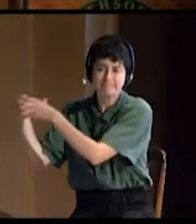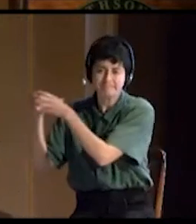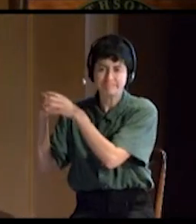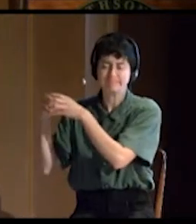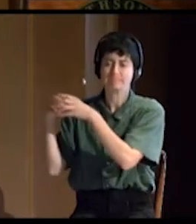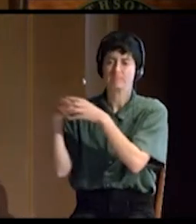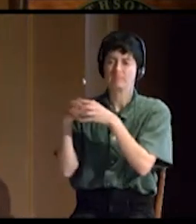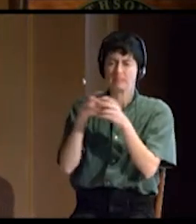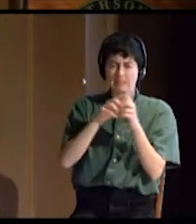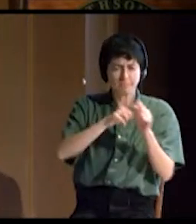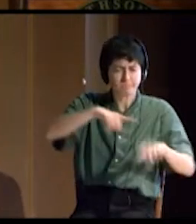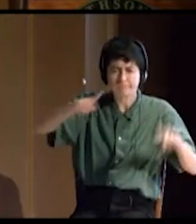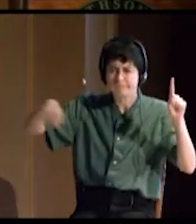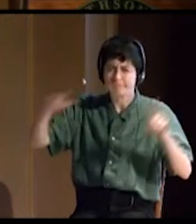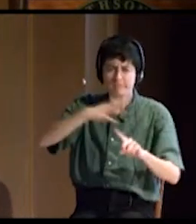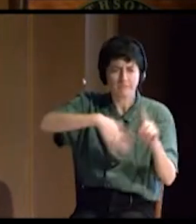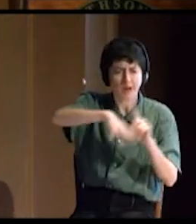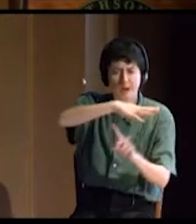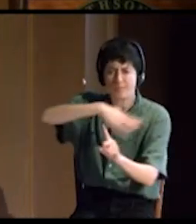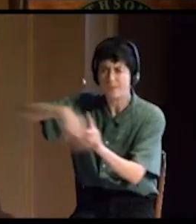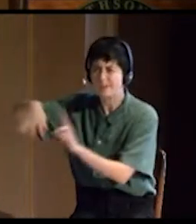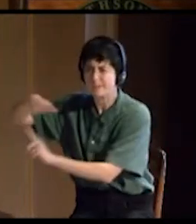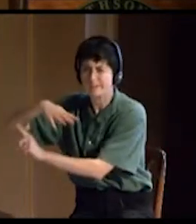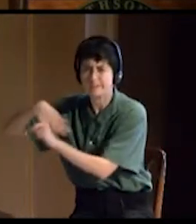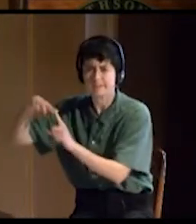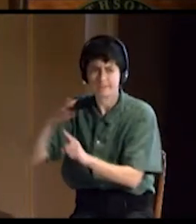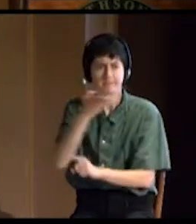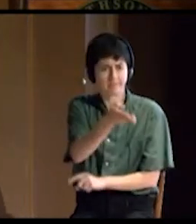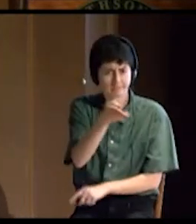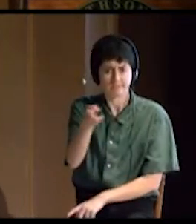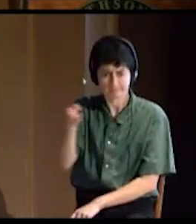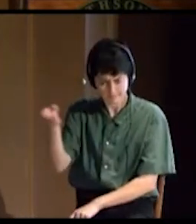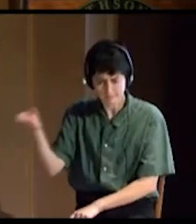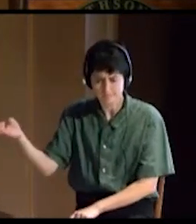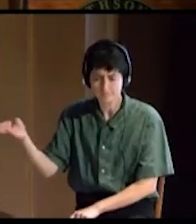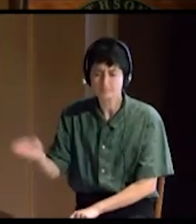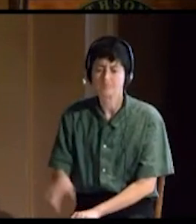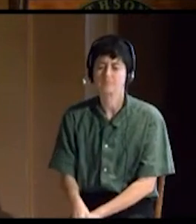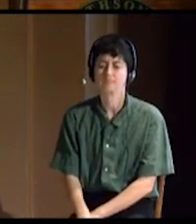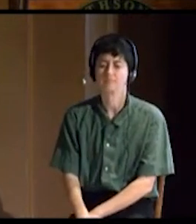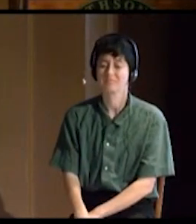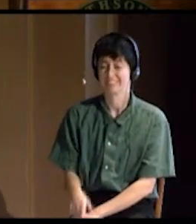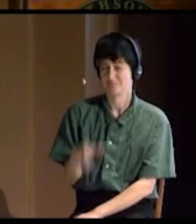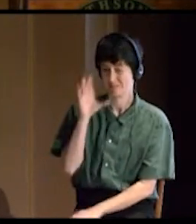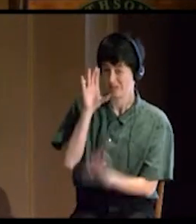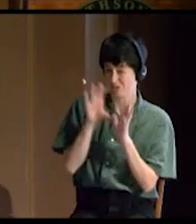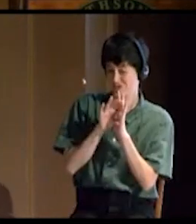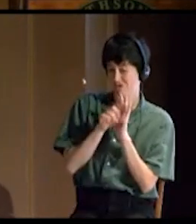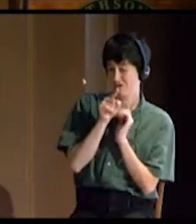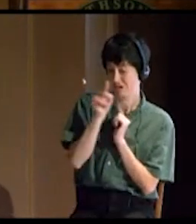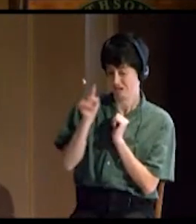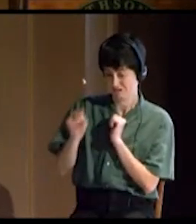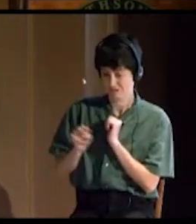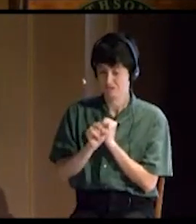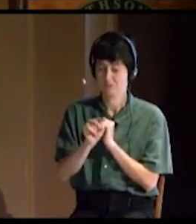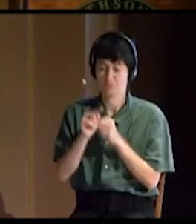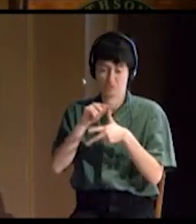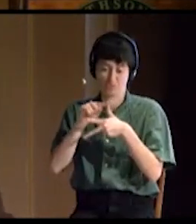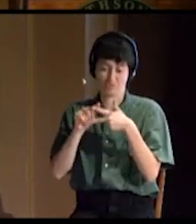Here we see the the peach, Prunus persica, as well as a few wild cherry species, Prunus discoidea and Prunus serotina.